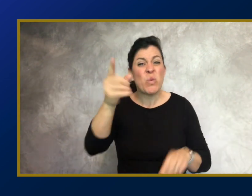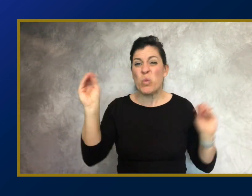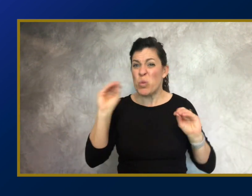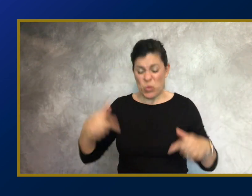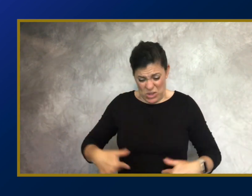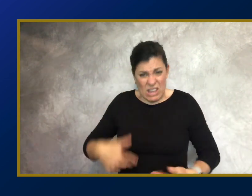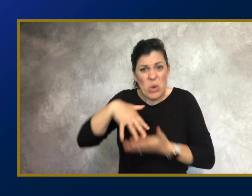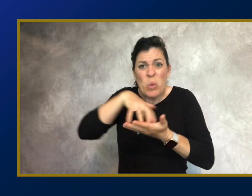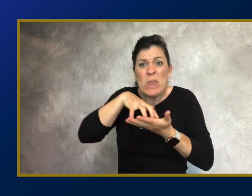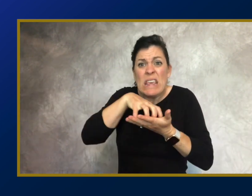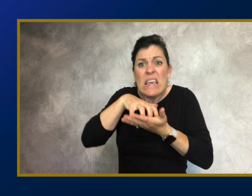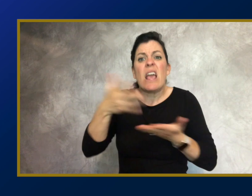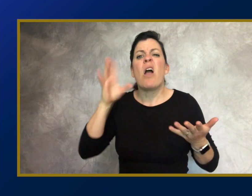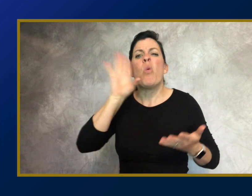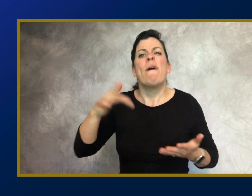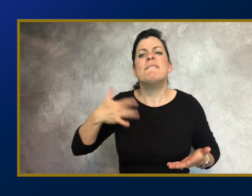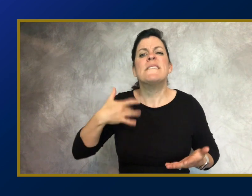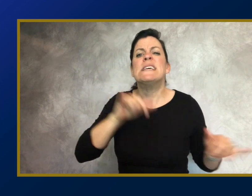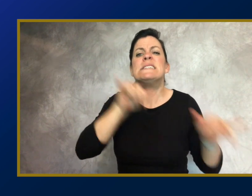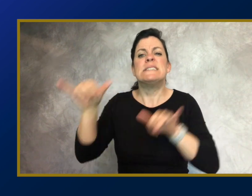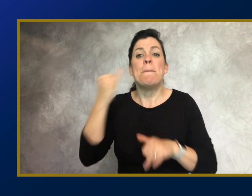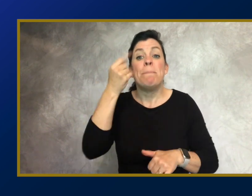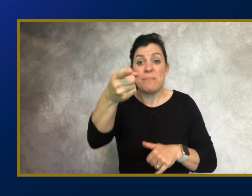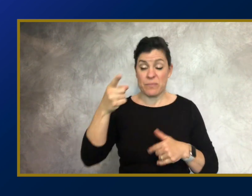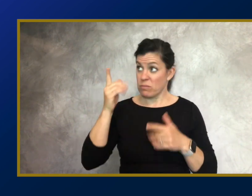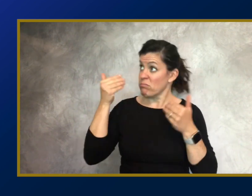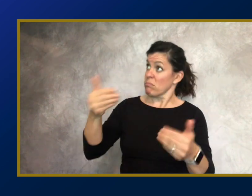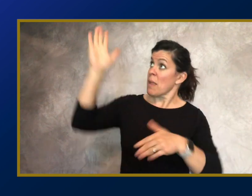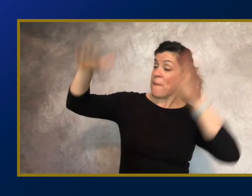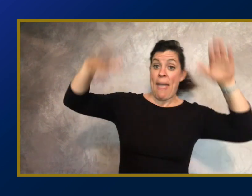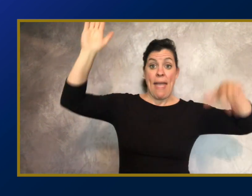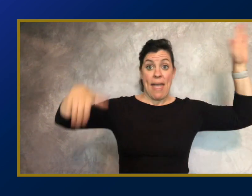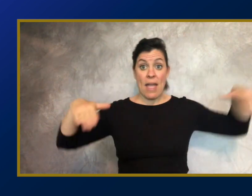is if you were standing on a ladder that's not steady. And as you're balancing there,